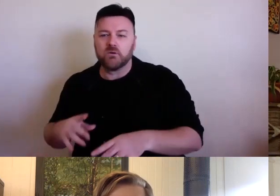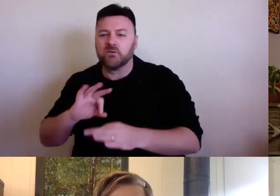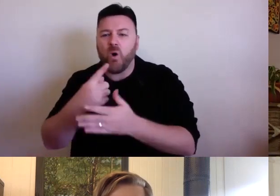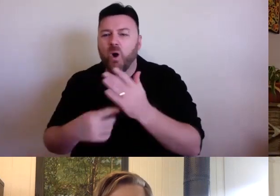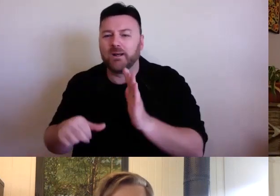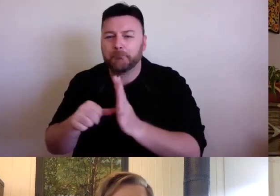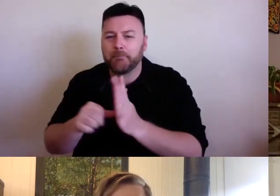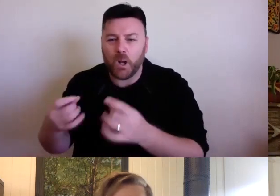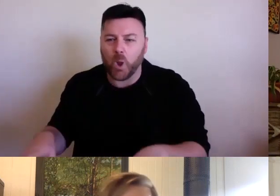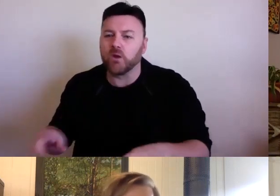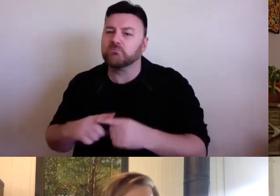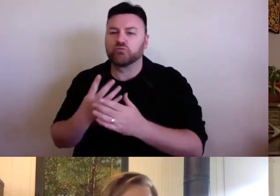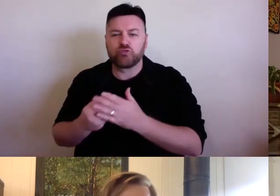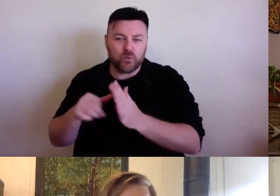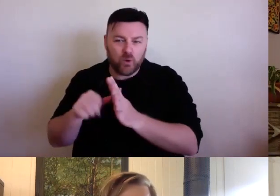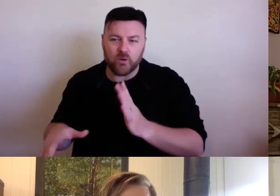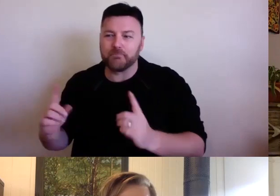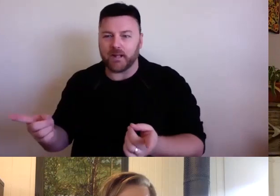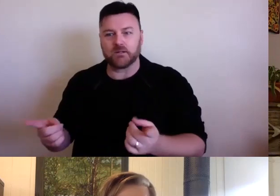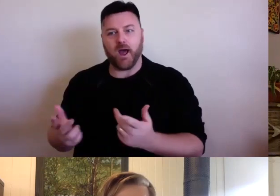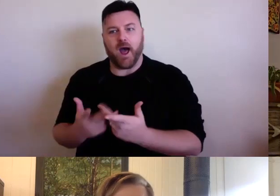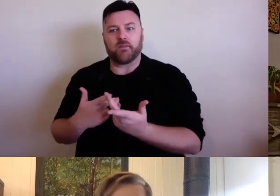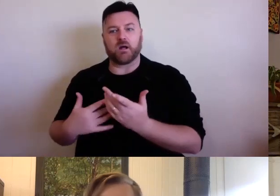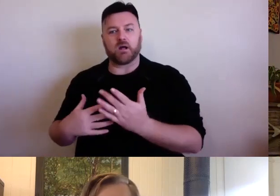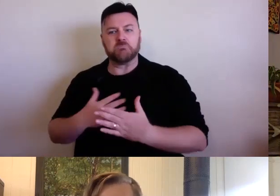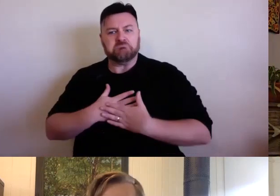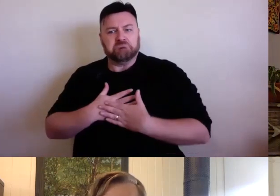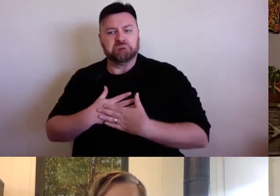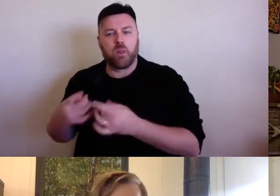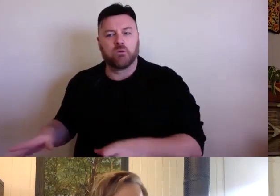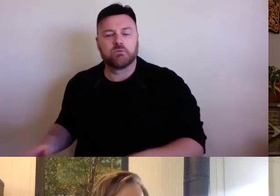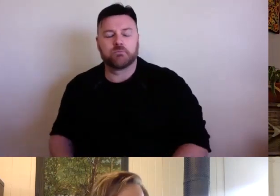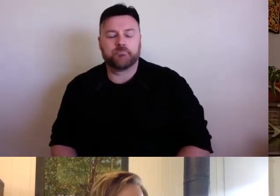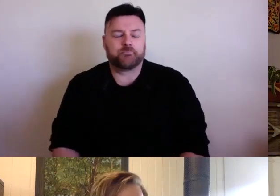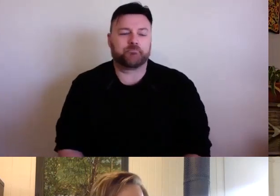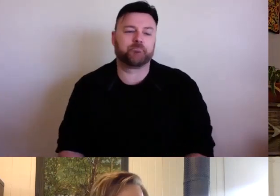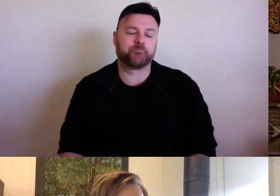Great. Thank you, both, so much for those generous answers and